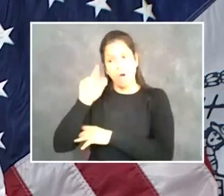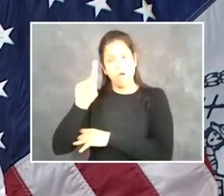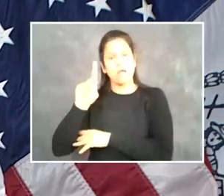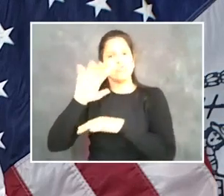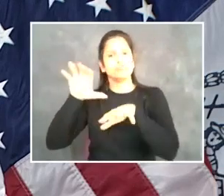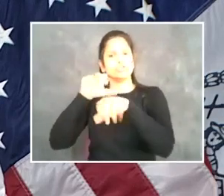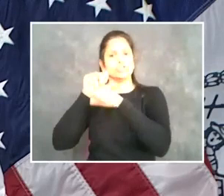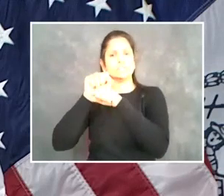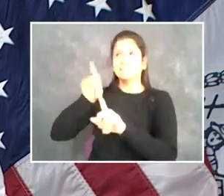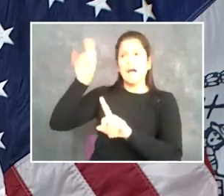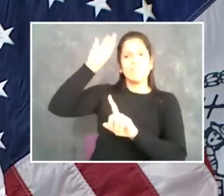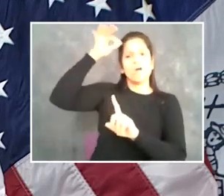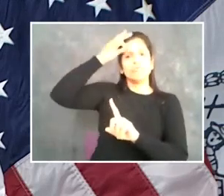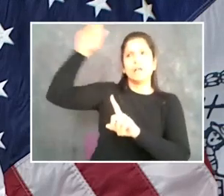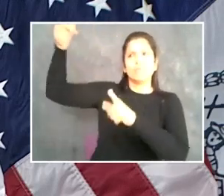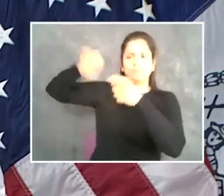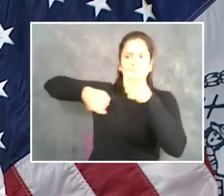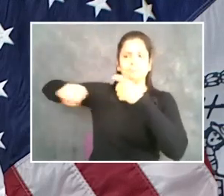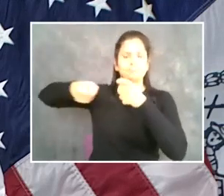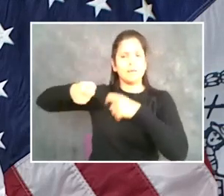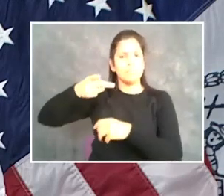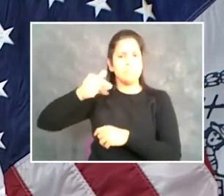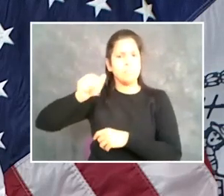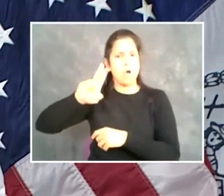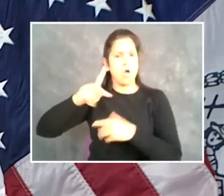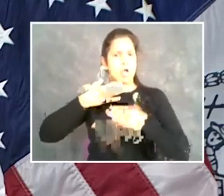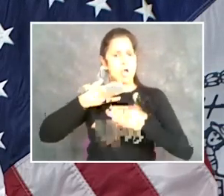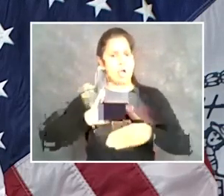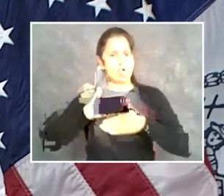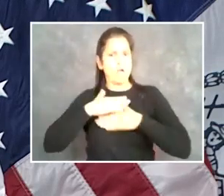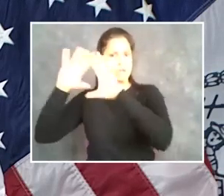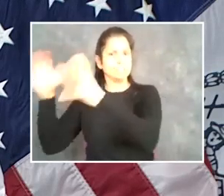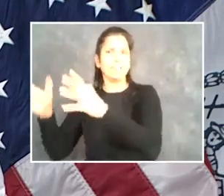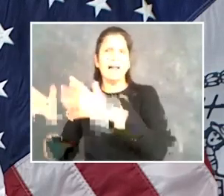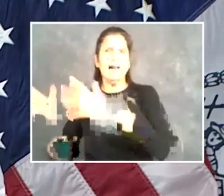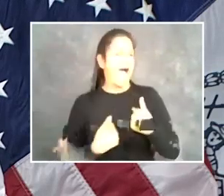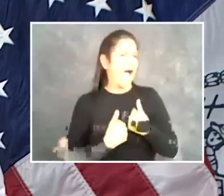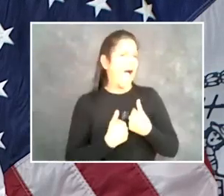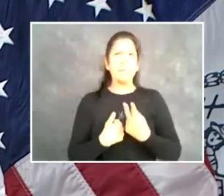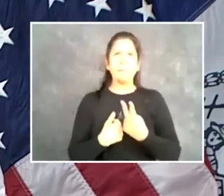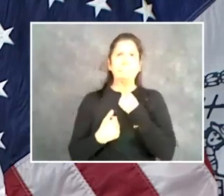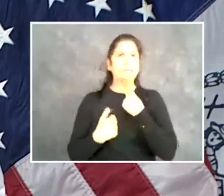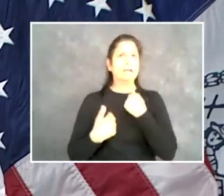MORE OF AN ANSWER LATER. I CAN TELL YOU, I DON'T LIKE WHAT I'M SEEING FOR THE VERY